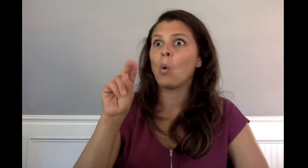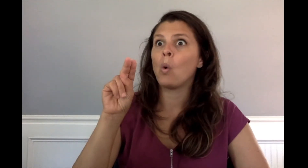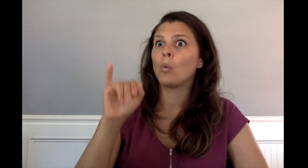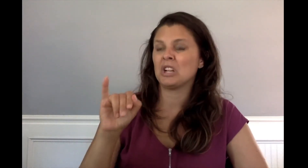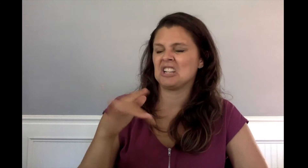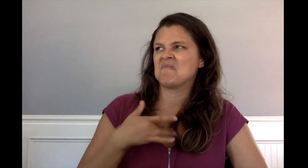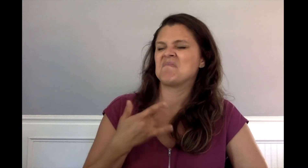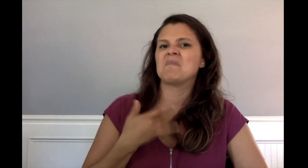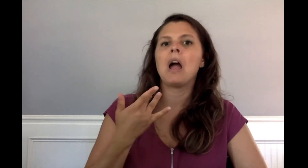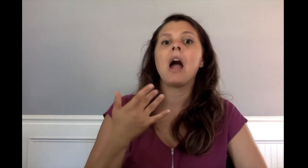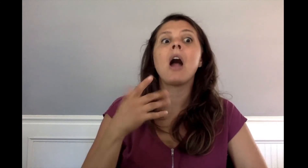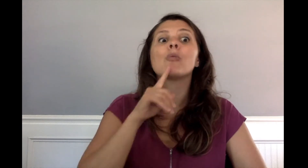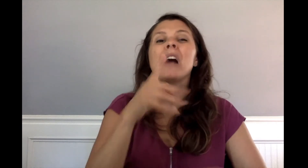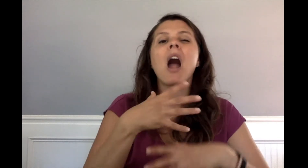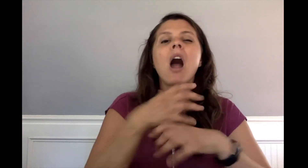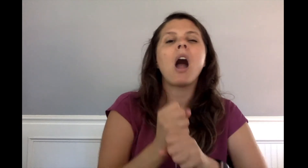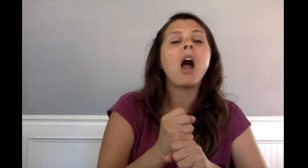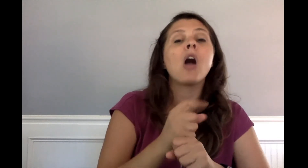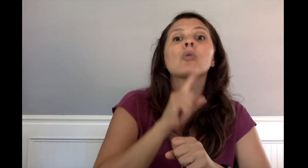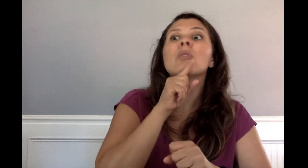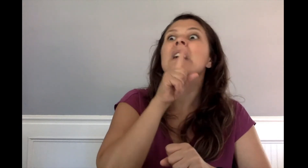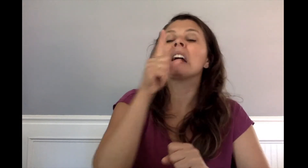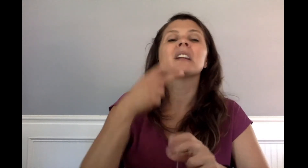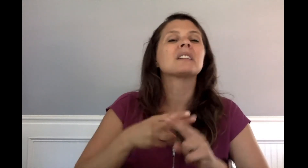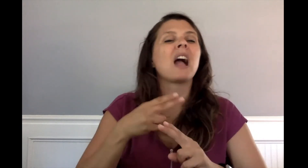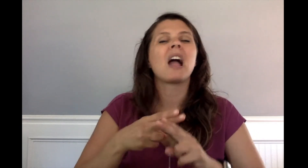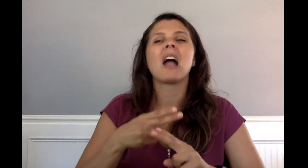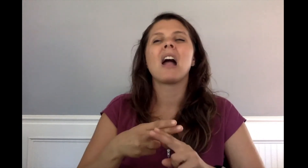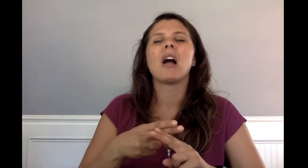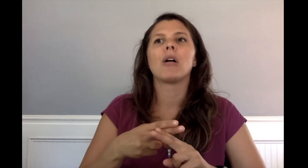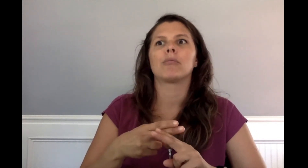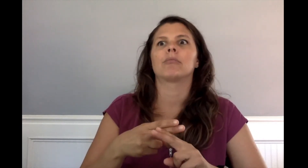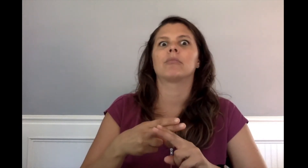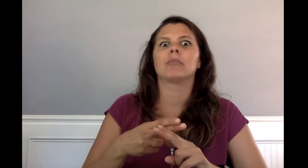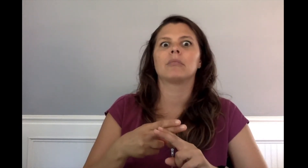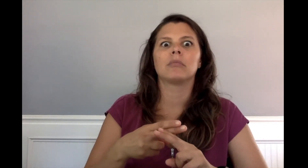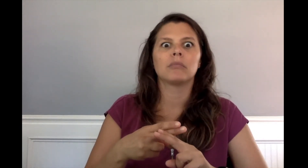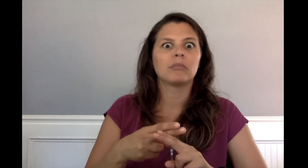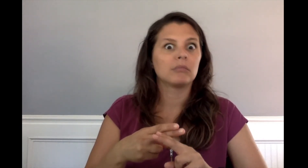"Toni is probably a nickname for a woman named-"